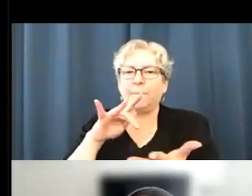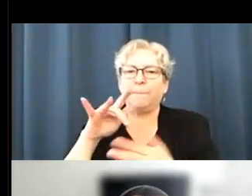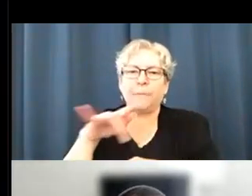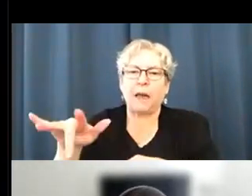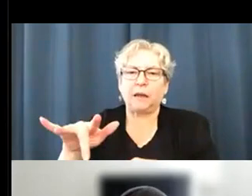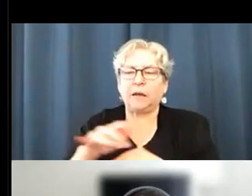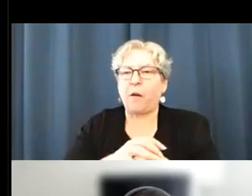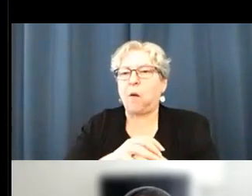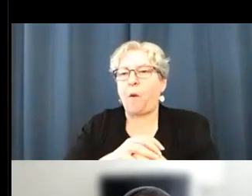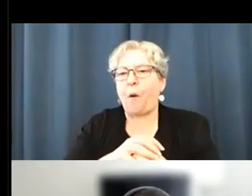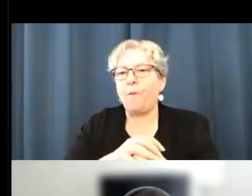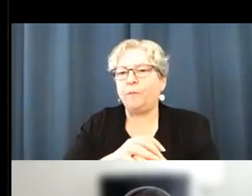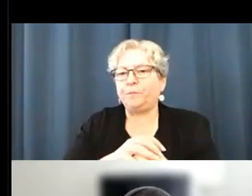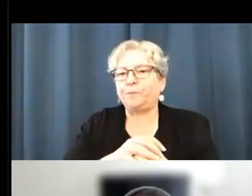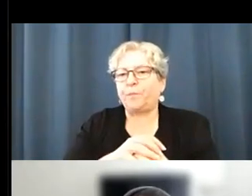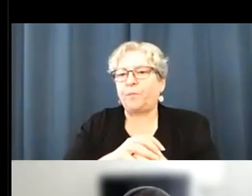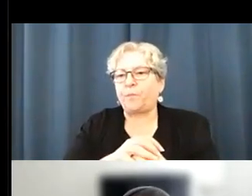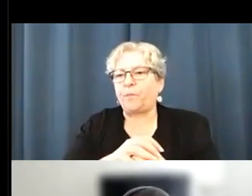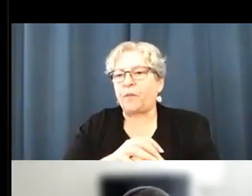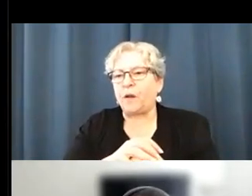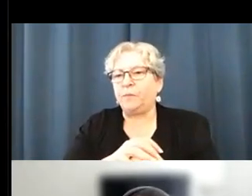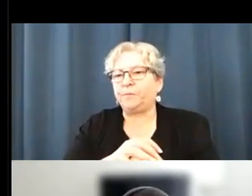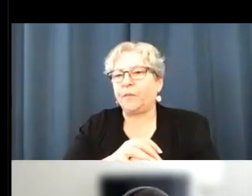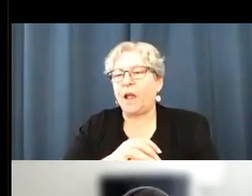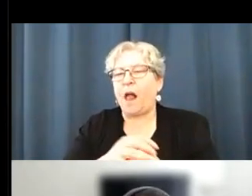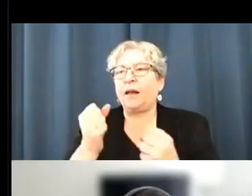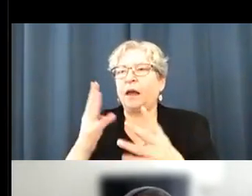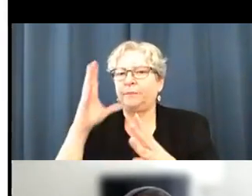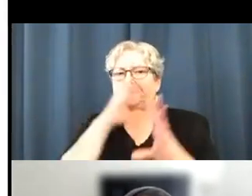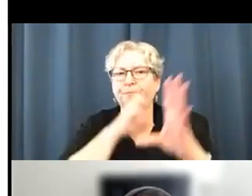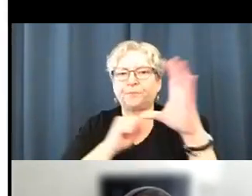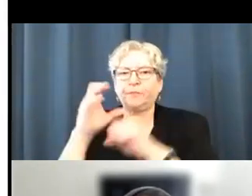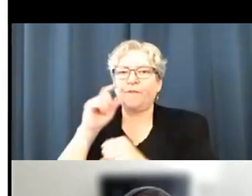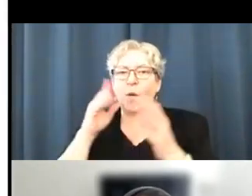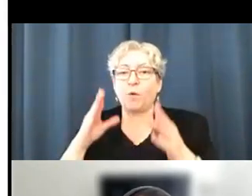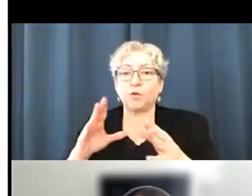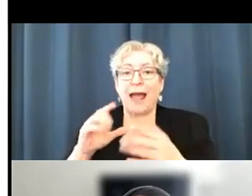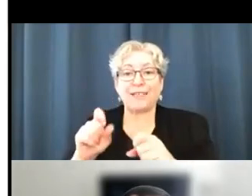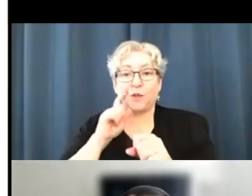So, as we have seen, a lot of guessing for a screen reader user when there is no label present.